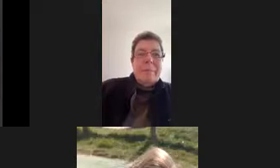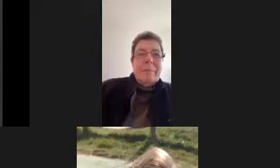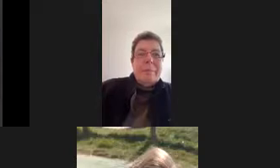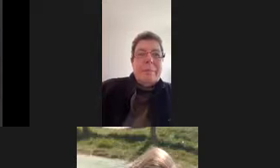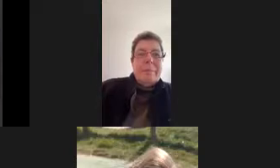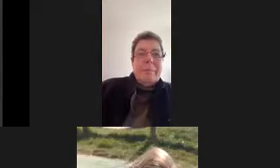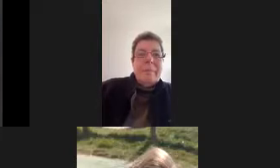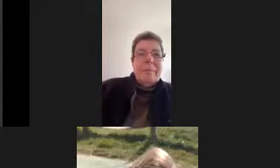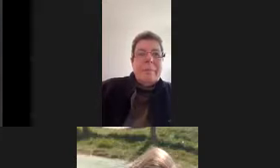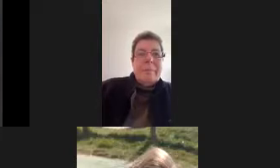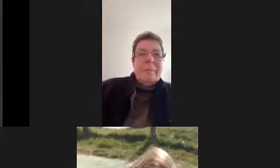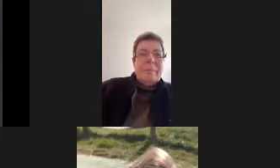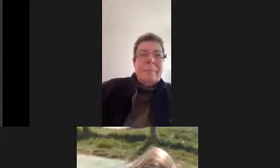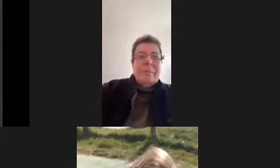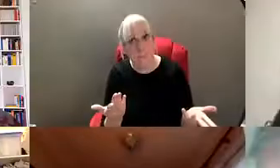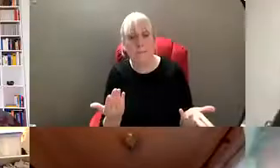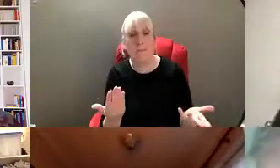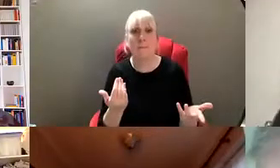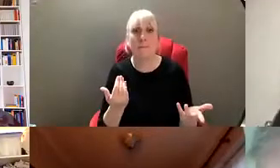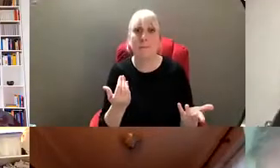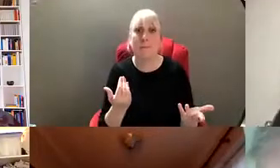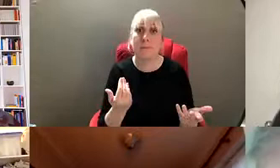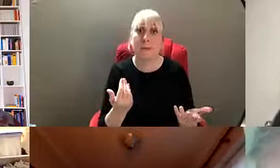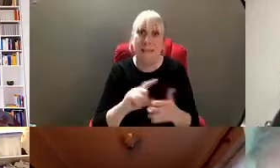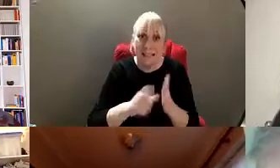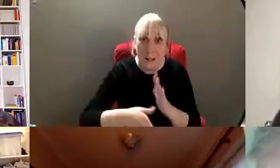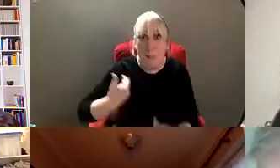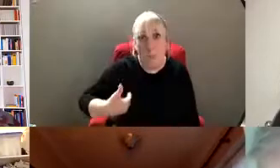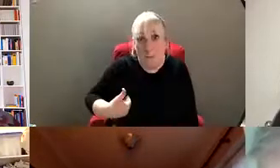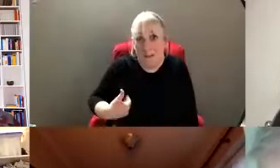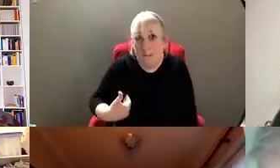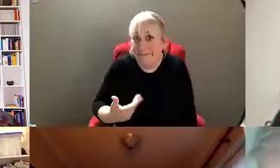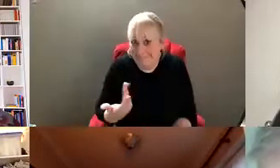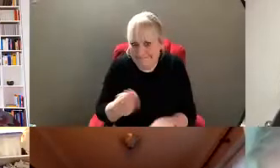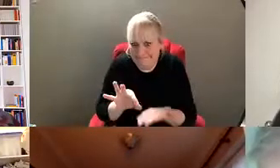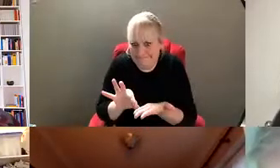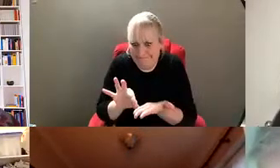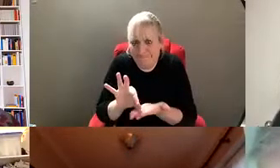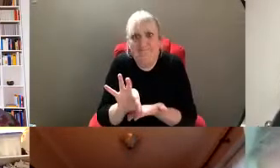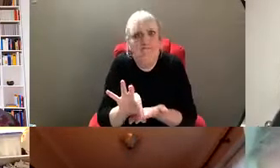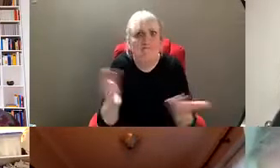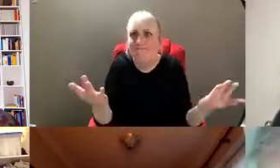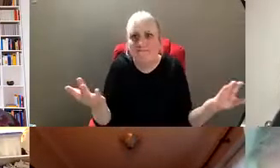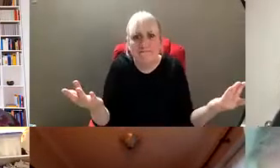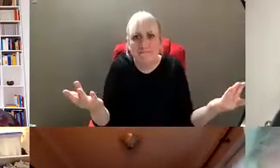as women with disabilities have very little money they cannot use boardwells and that also anyway